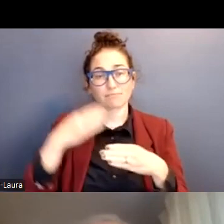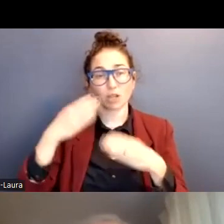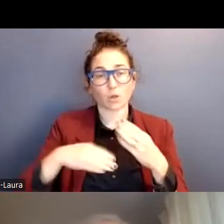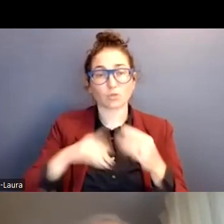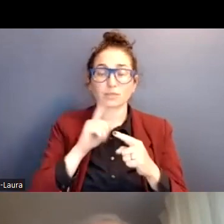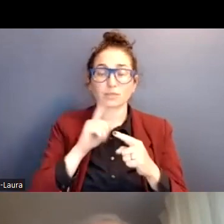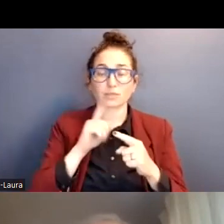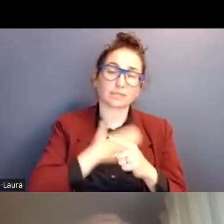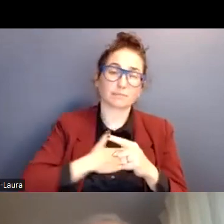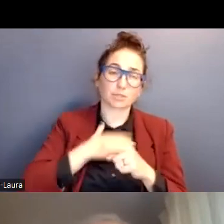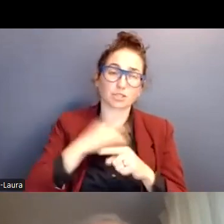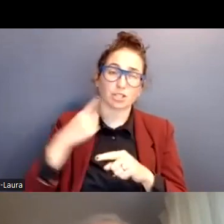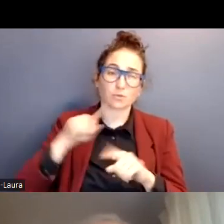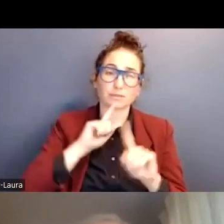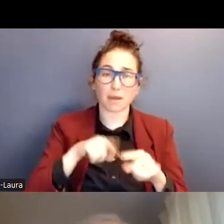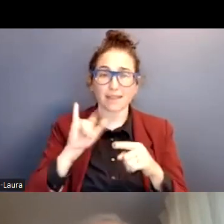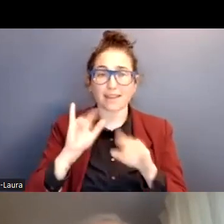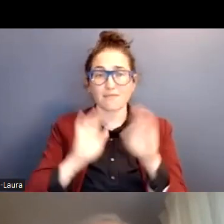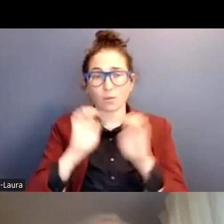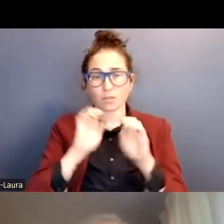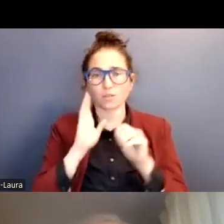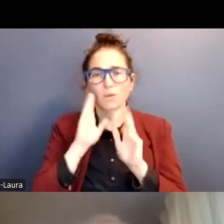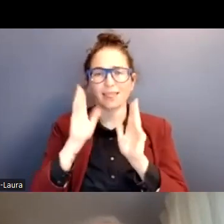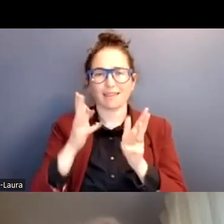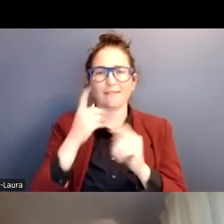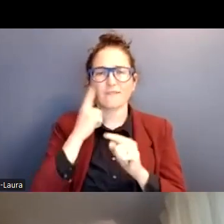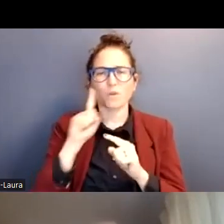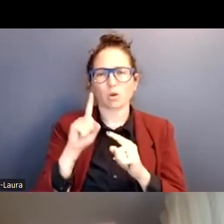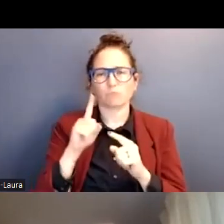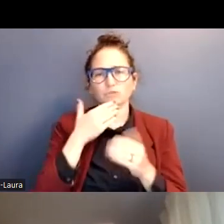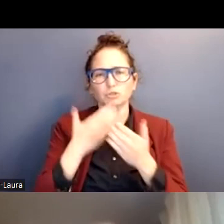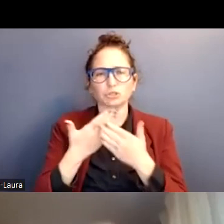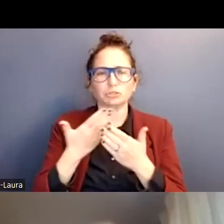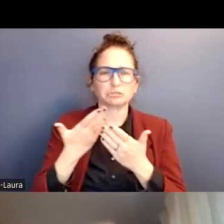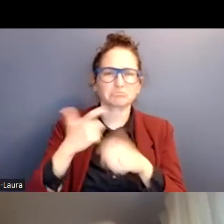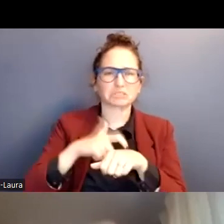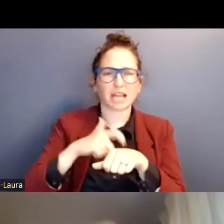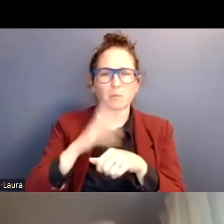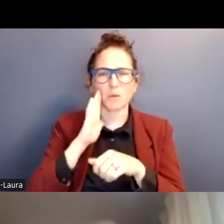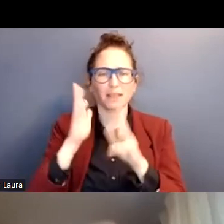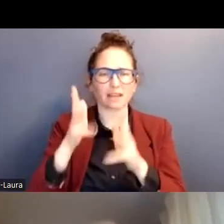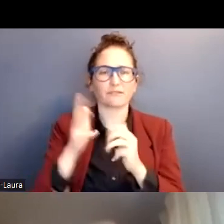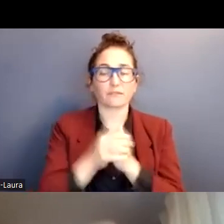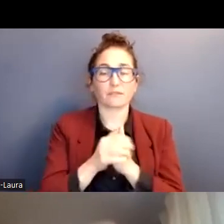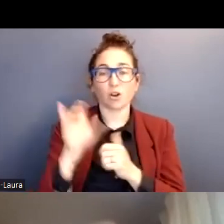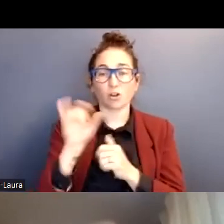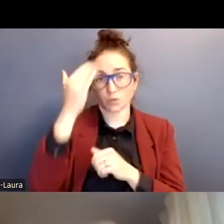respond to this evaluation. We'll be leaving it up for a good while. And please know that you also again need to scroll